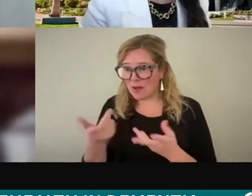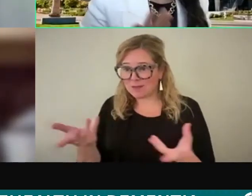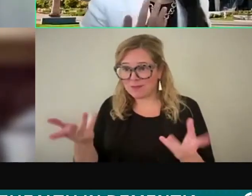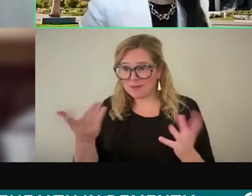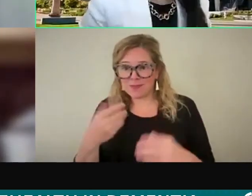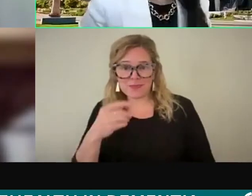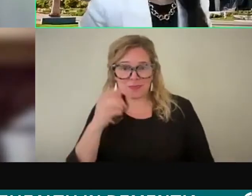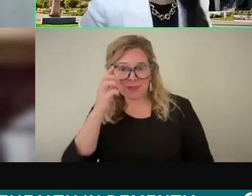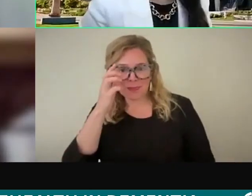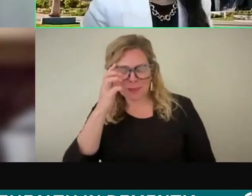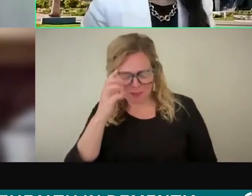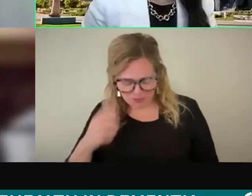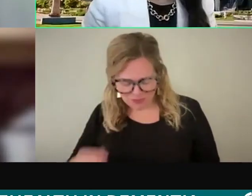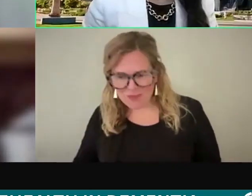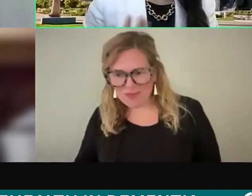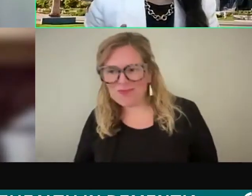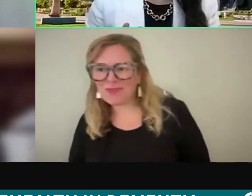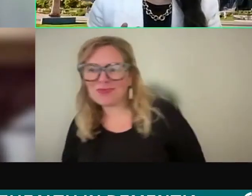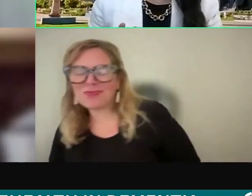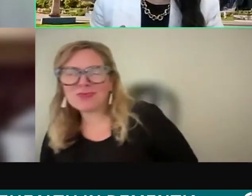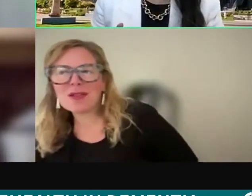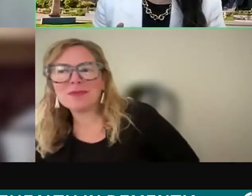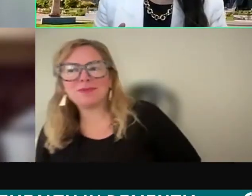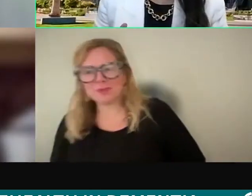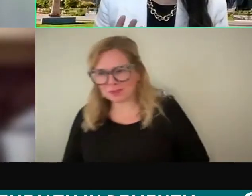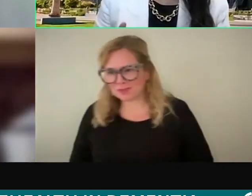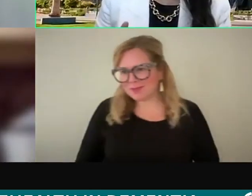Sharon Sha: I'm happy to comment a little bit too, it's Sharon Sha yet again. This larger